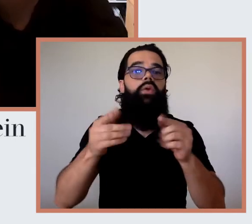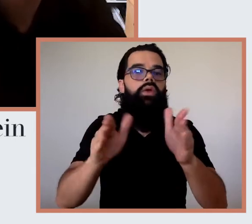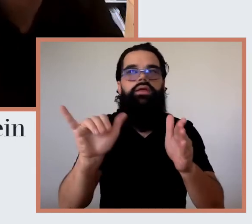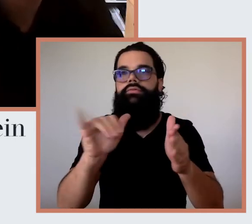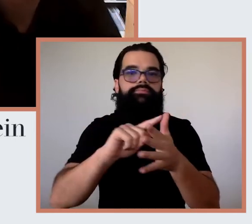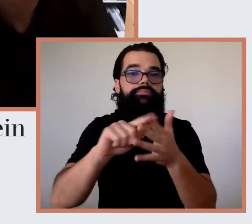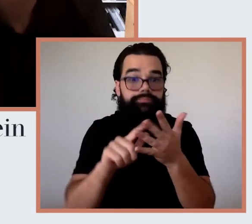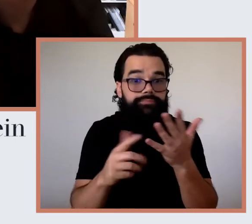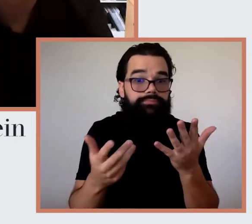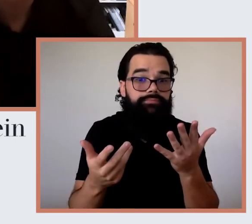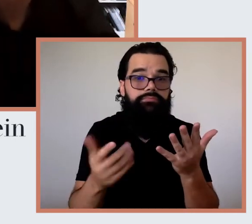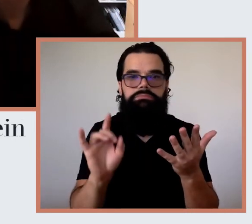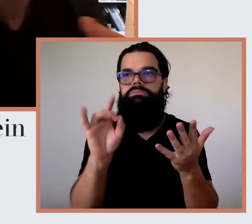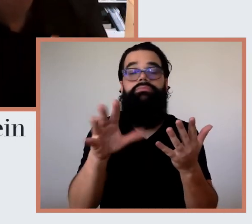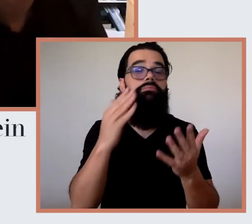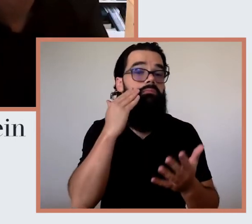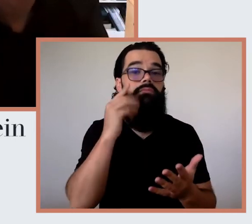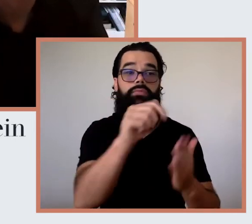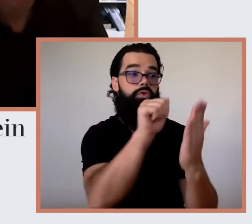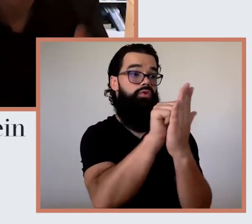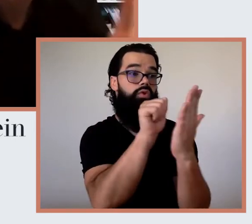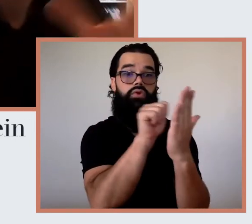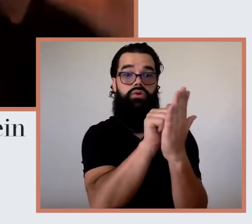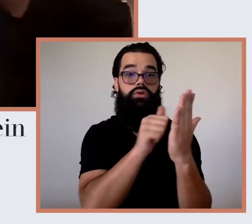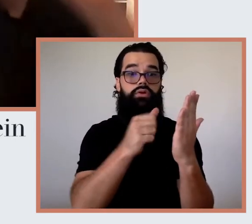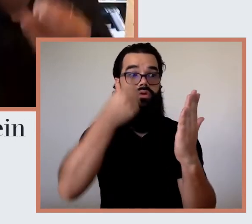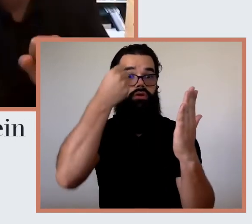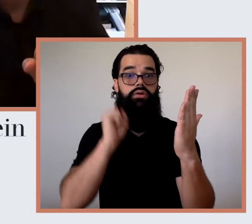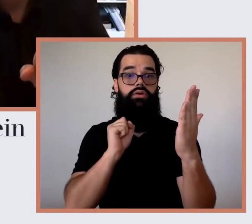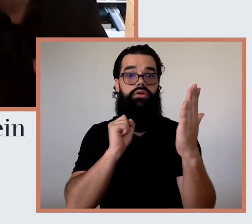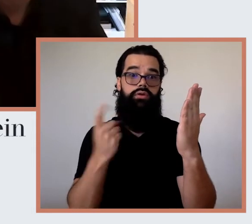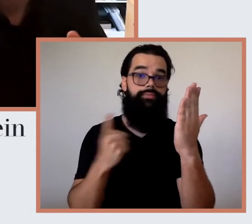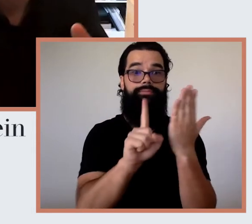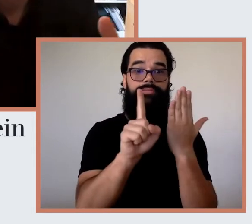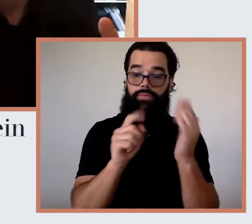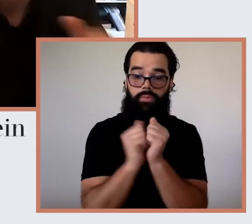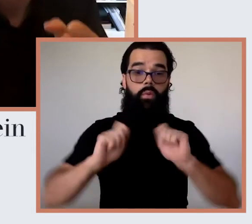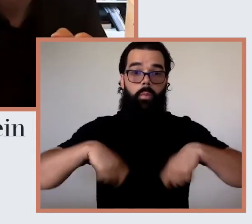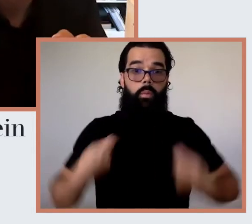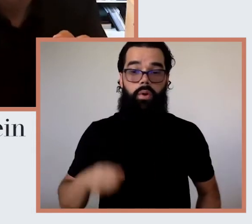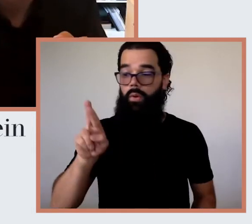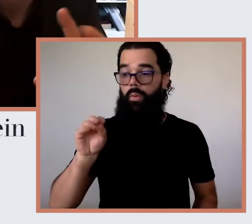Here's another way you do it, you go, Sarah, there's a knock at the door, Sarah comes out of